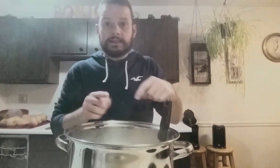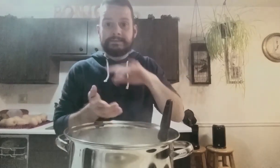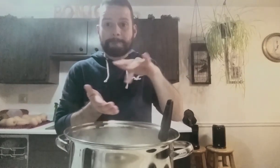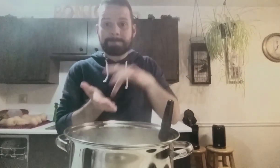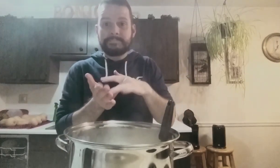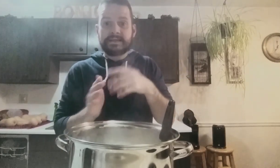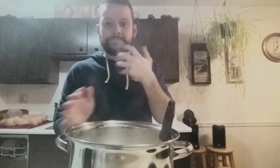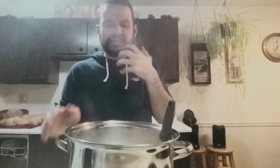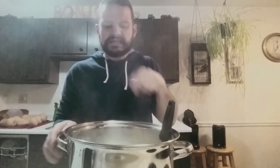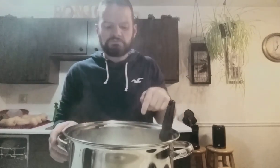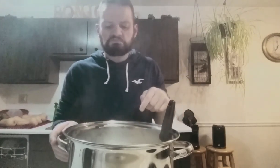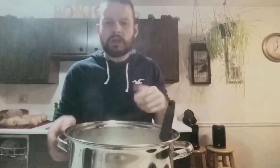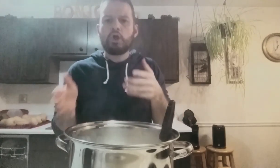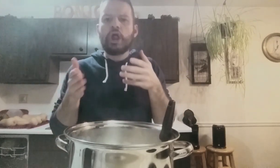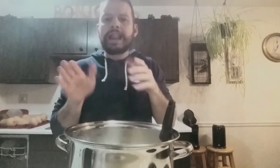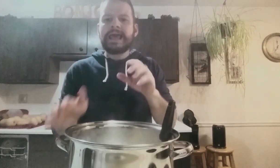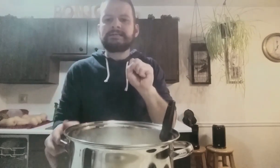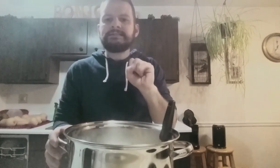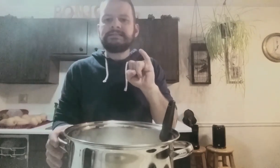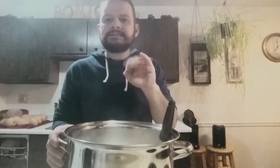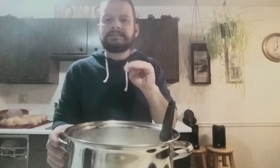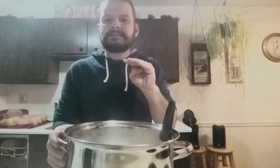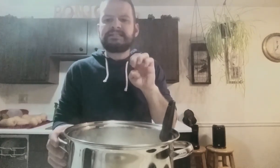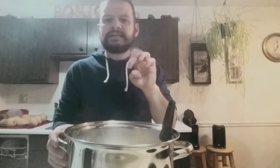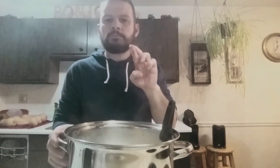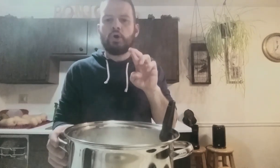While the heat is medium, you let it simmer.